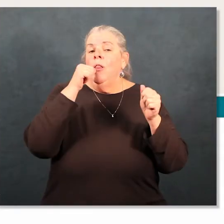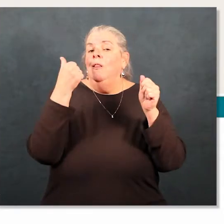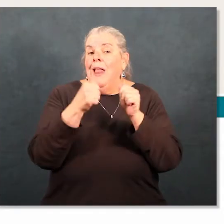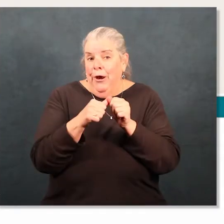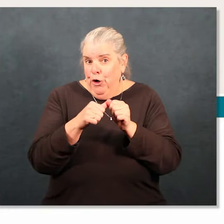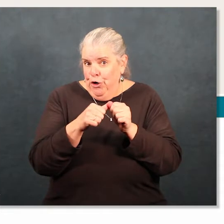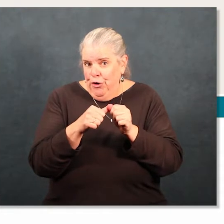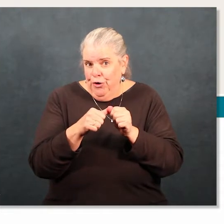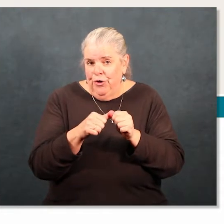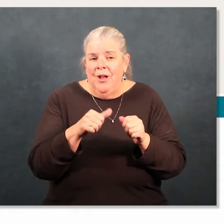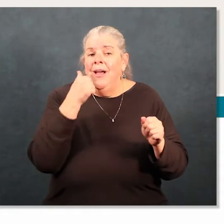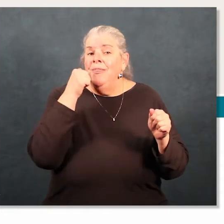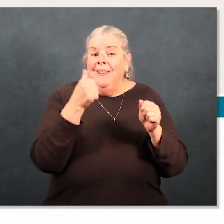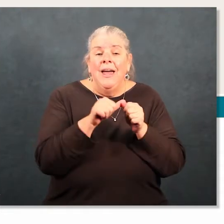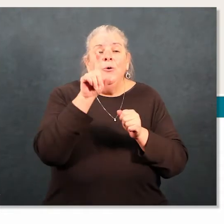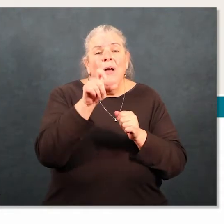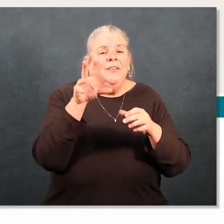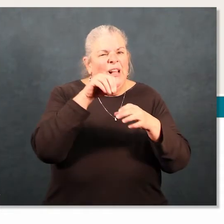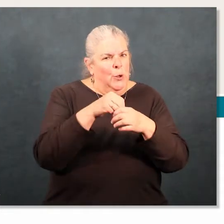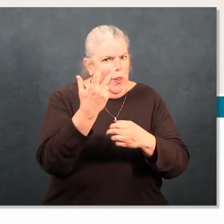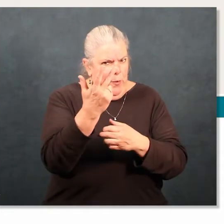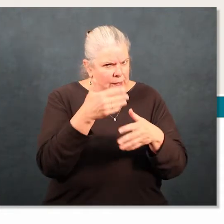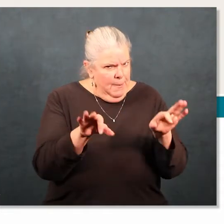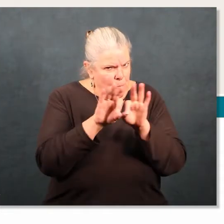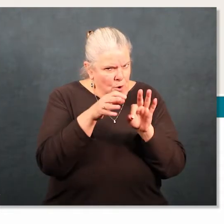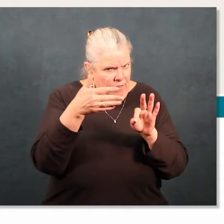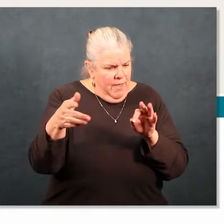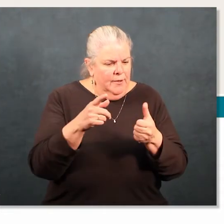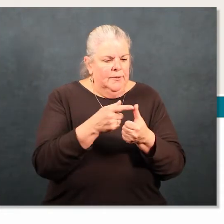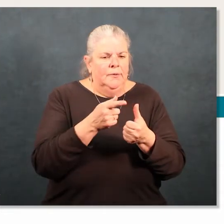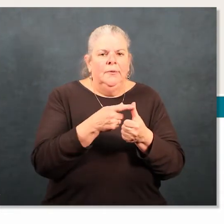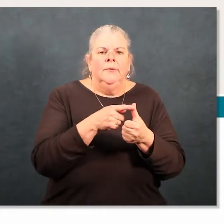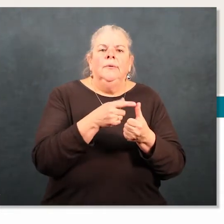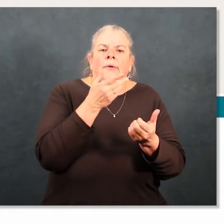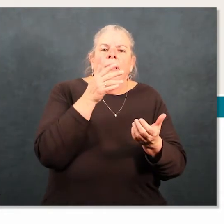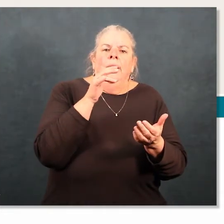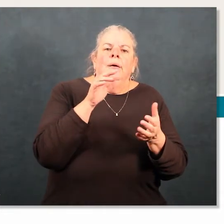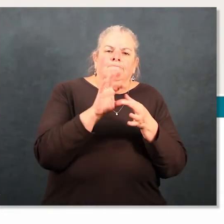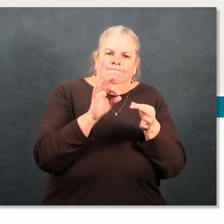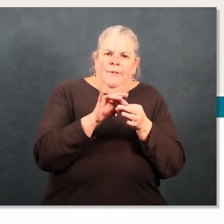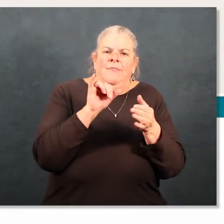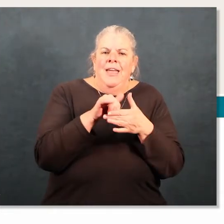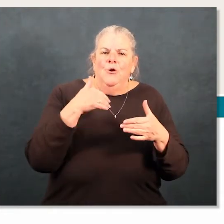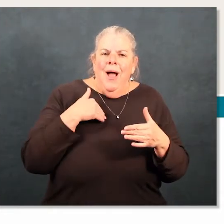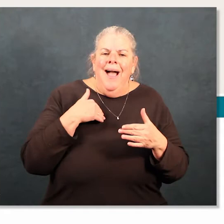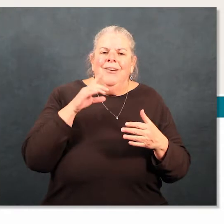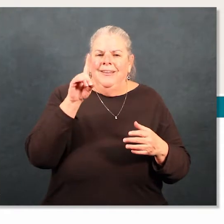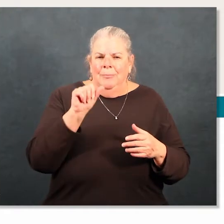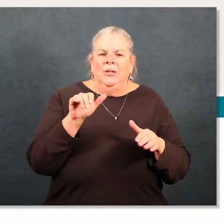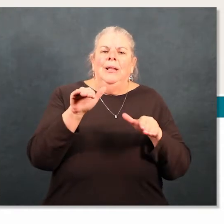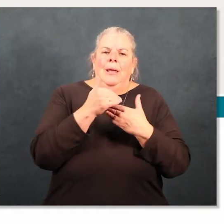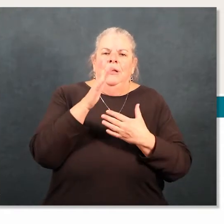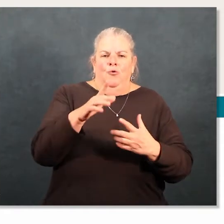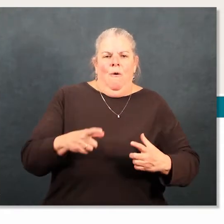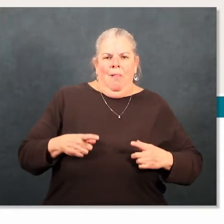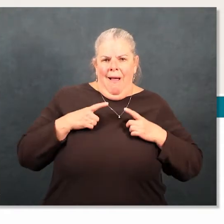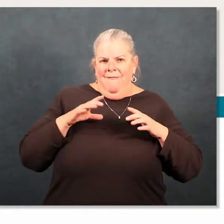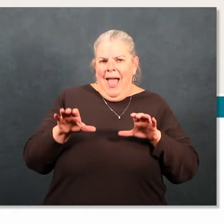three key things. It needs to state that you have a disability that limits your life activities. It needs to talk about